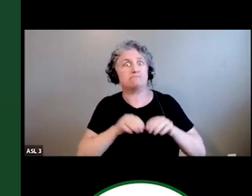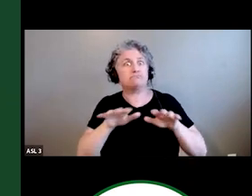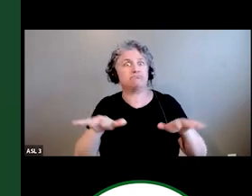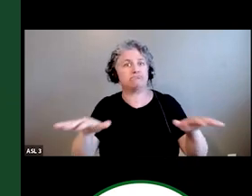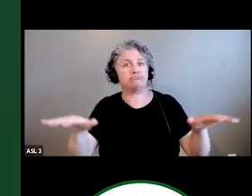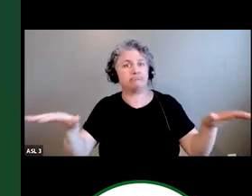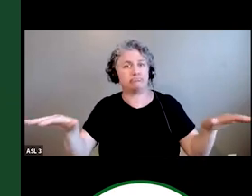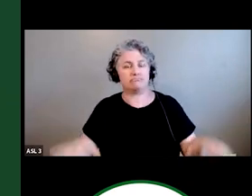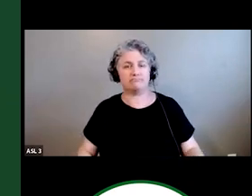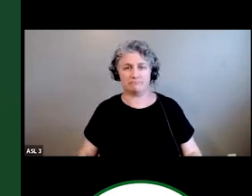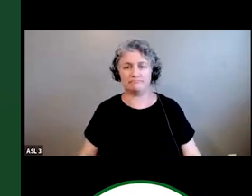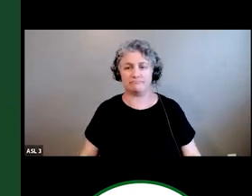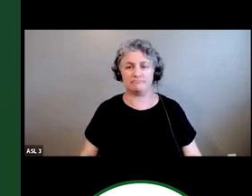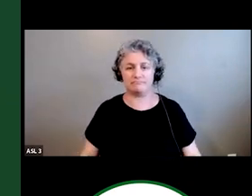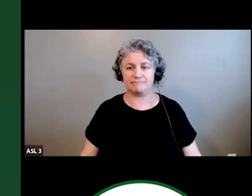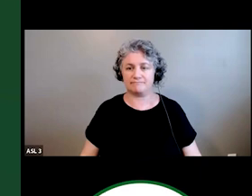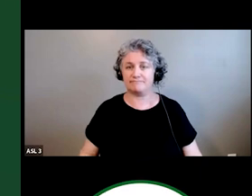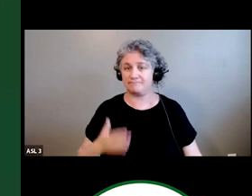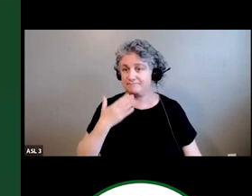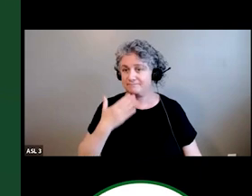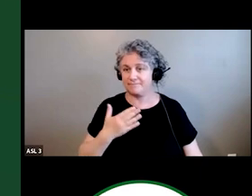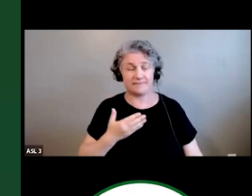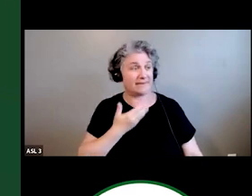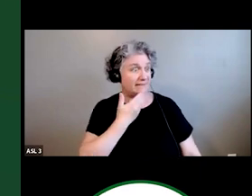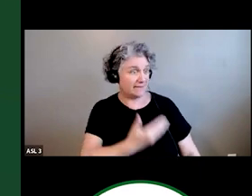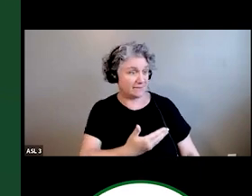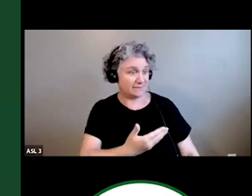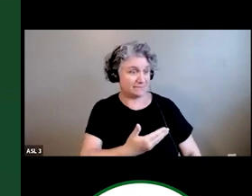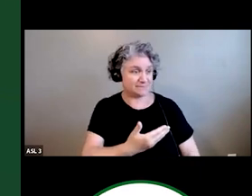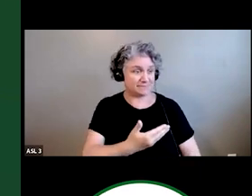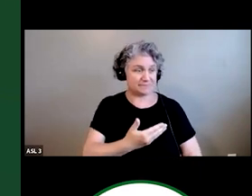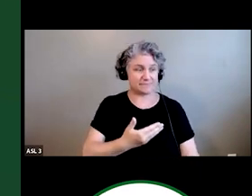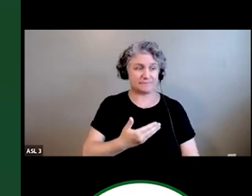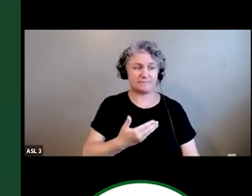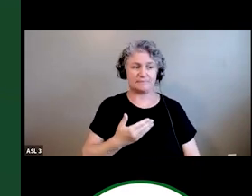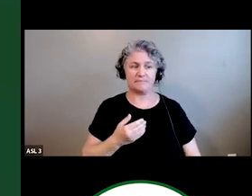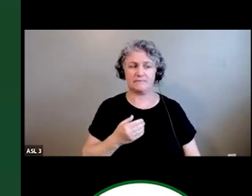the use of chemicals and how that may impact? Many disability communities.